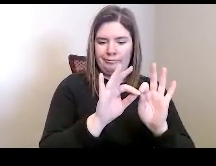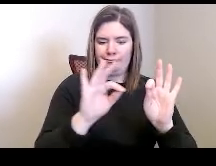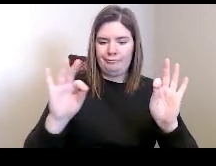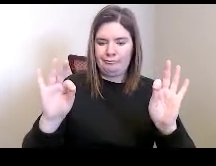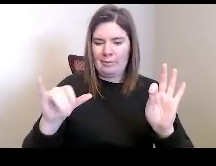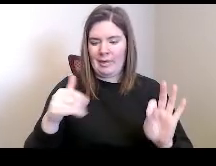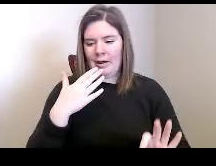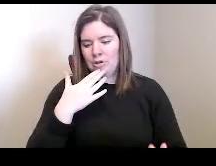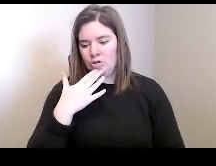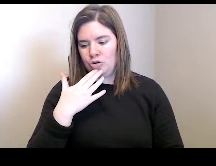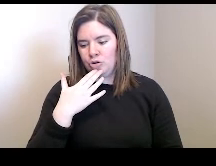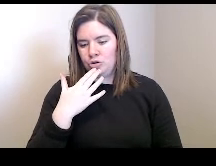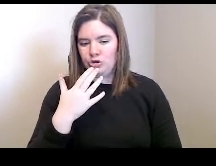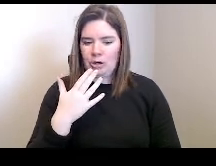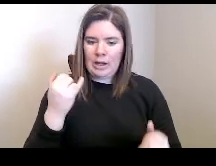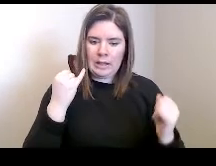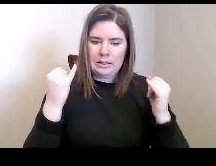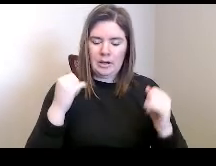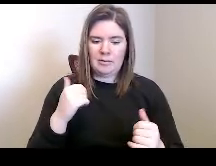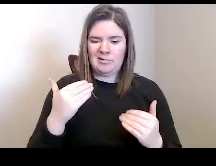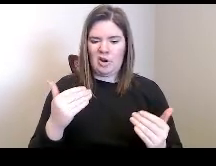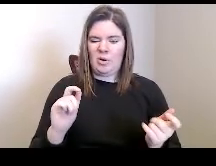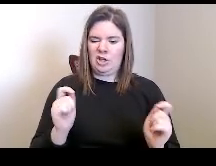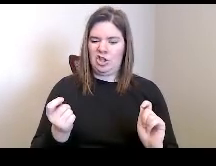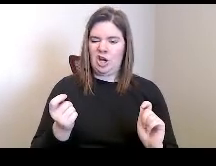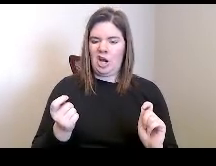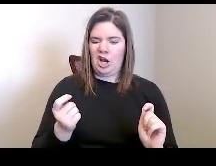So, I'm going to go ahead and change its color to something darker, like a dark red.